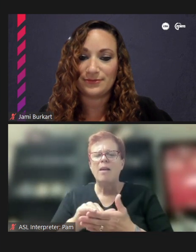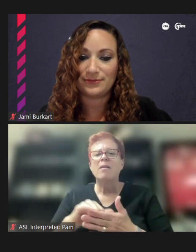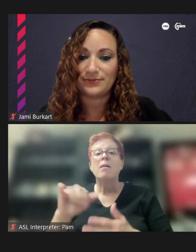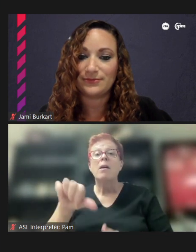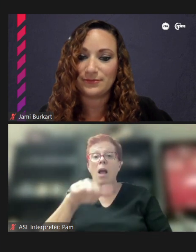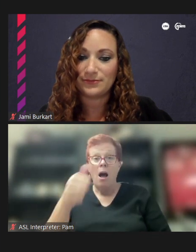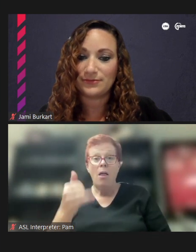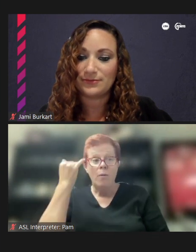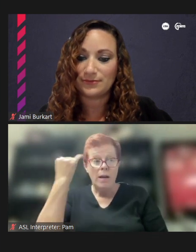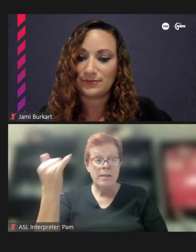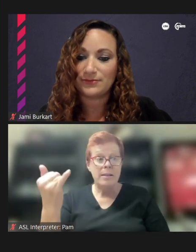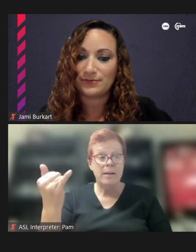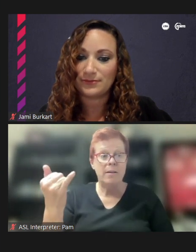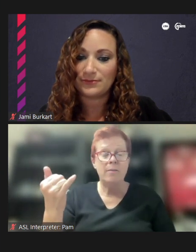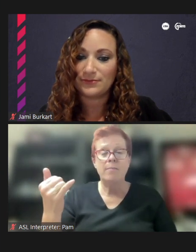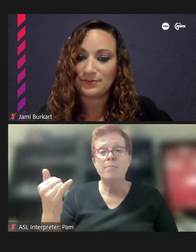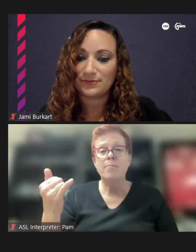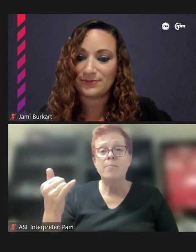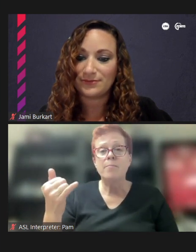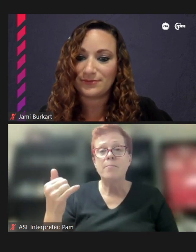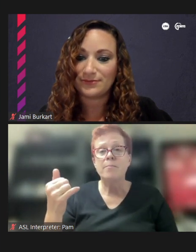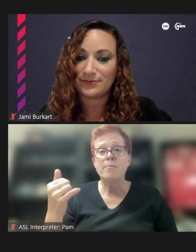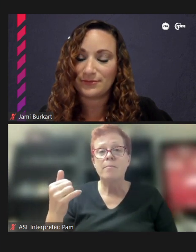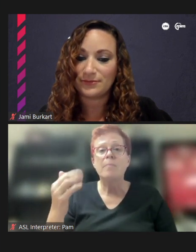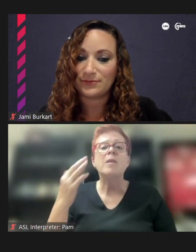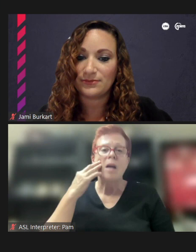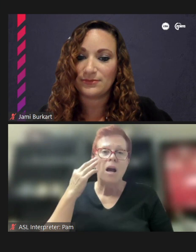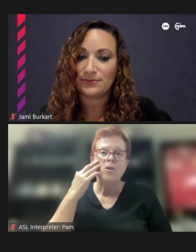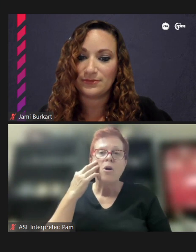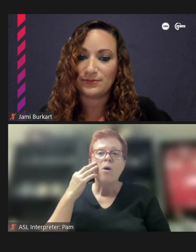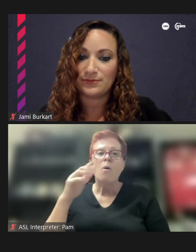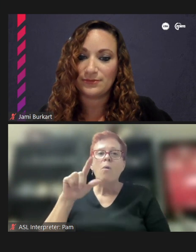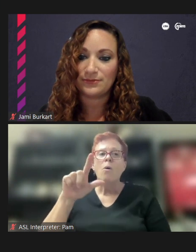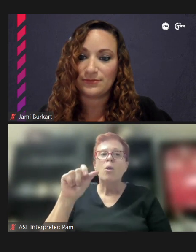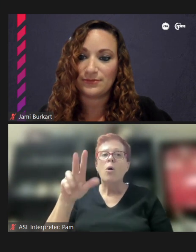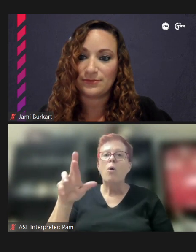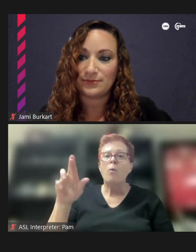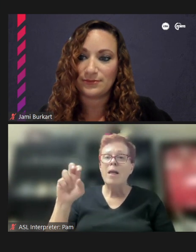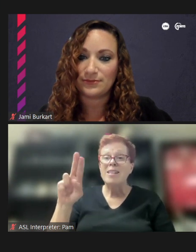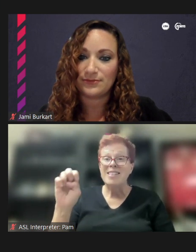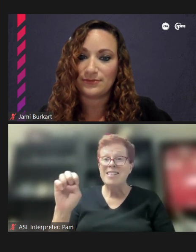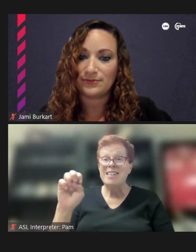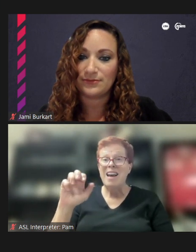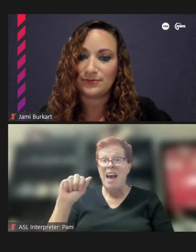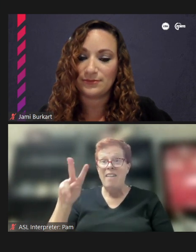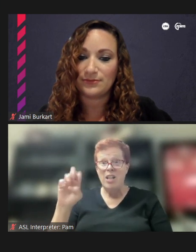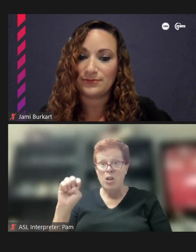different information that comes to mind, I know Lawrence Avenue itself is a designated national